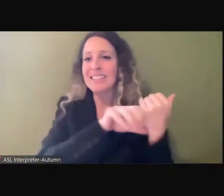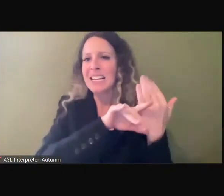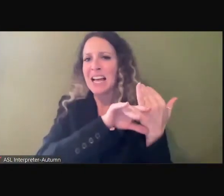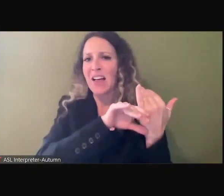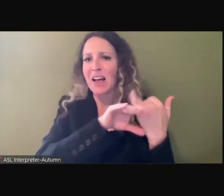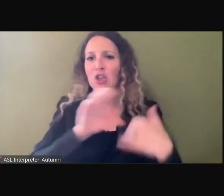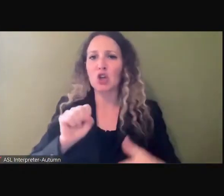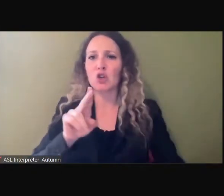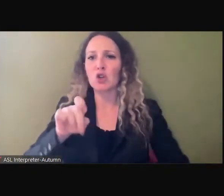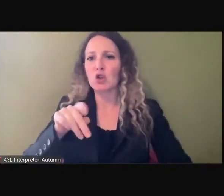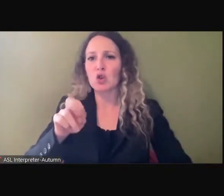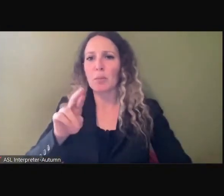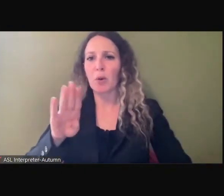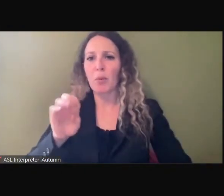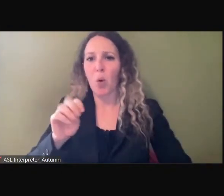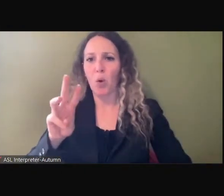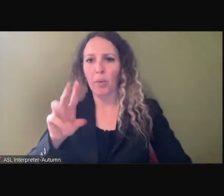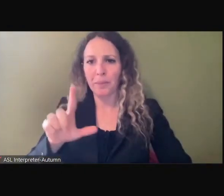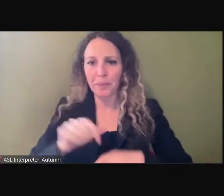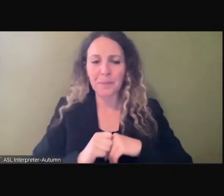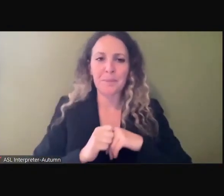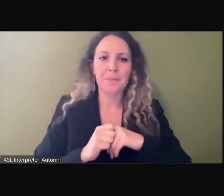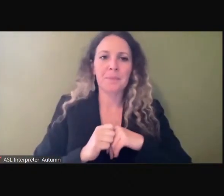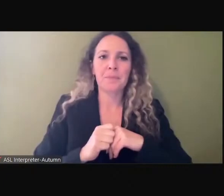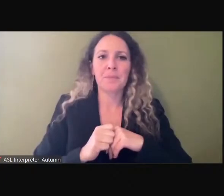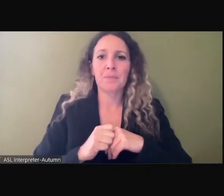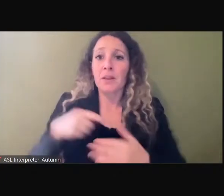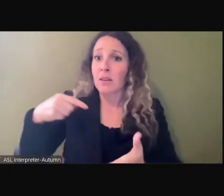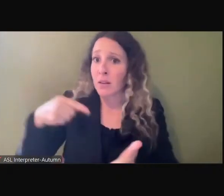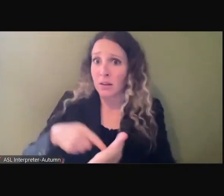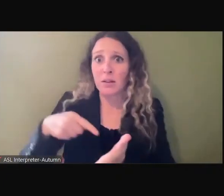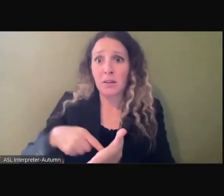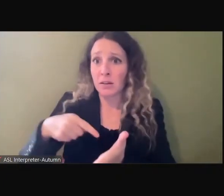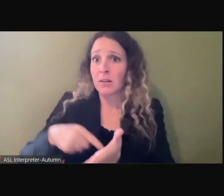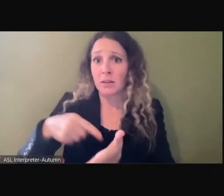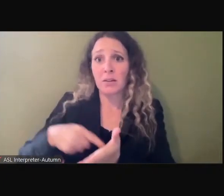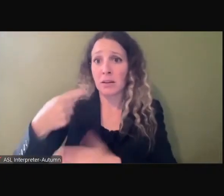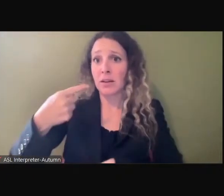With critical legislative and regulatory deadlines approaching on December 31st of this